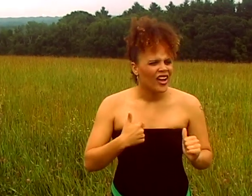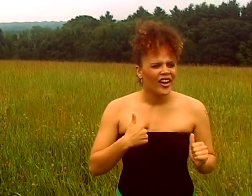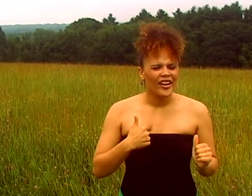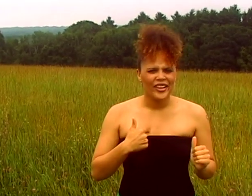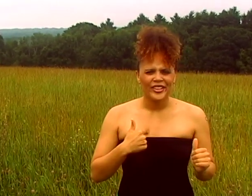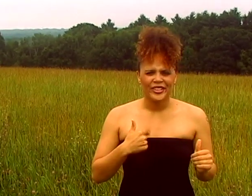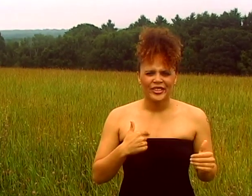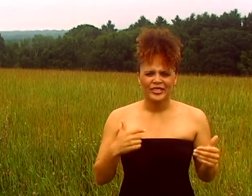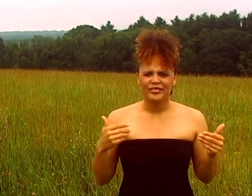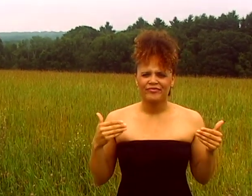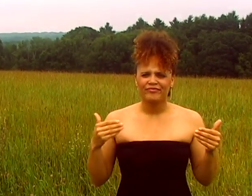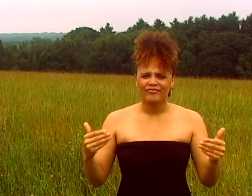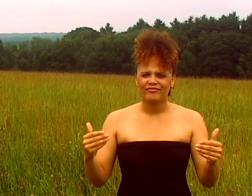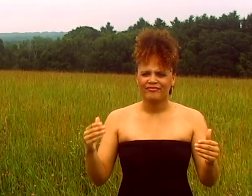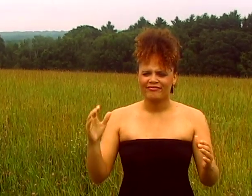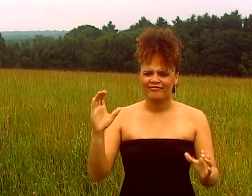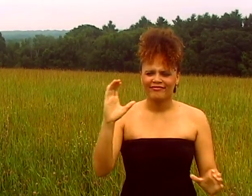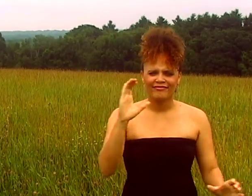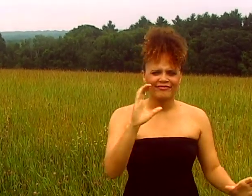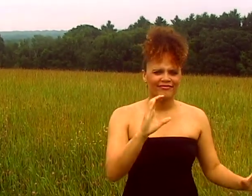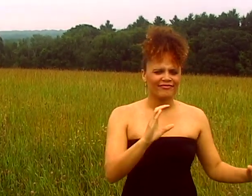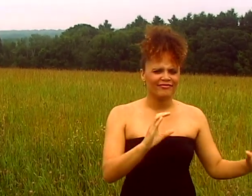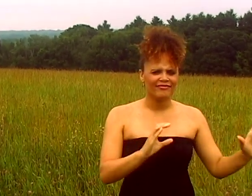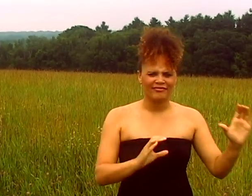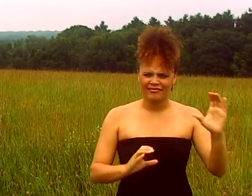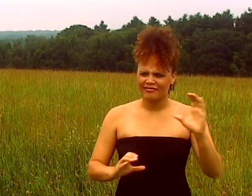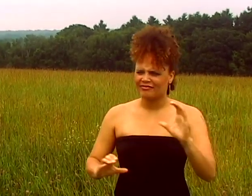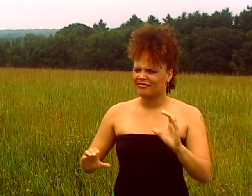I'm traveling here